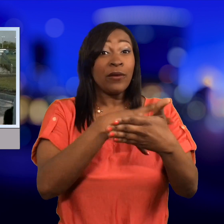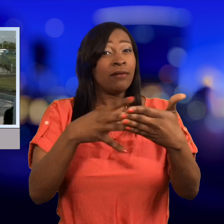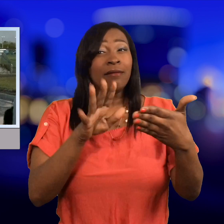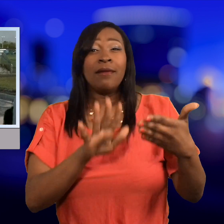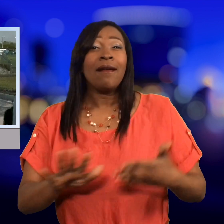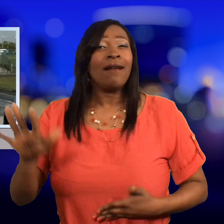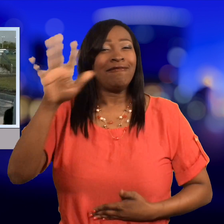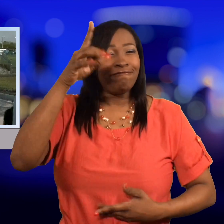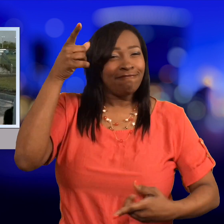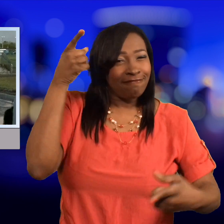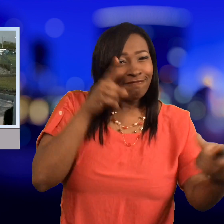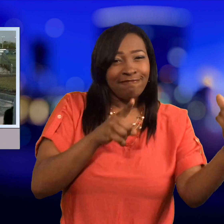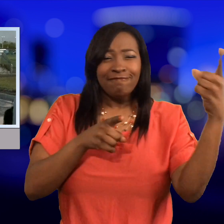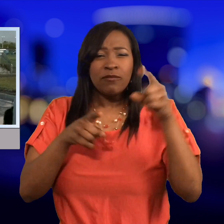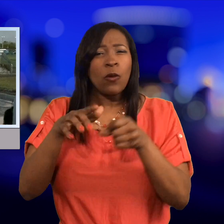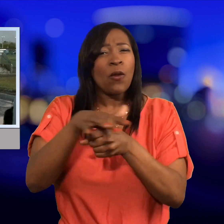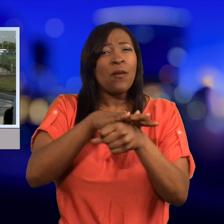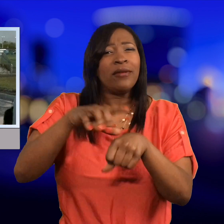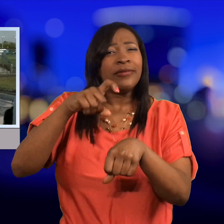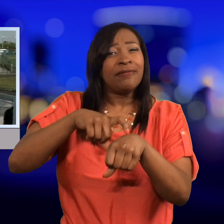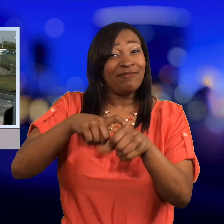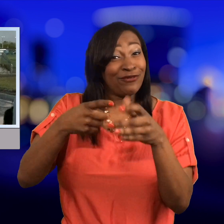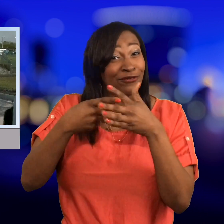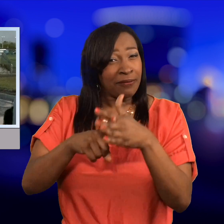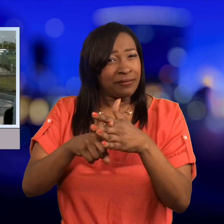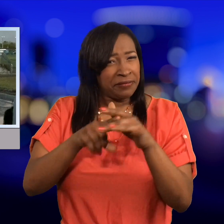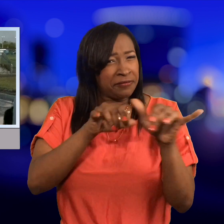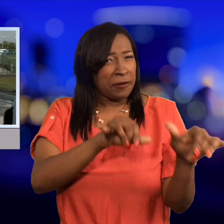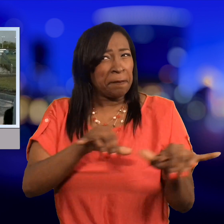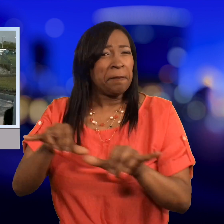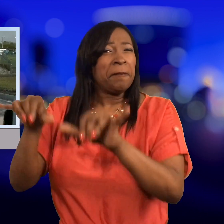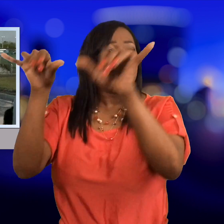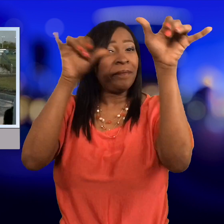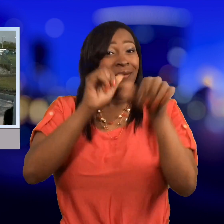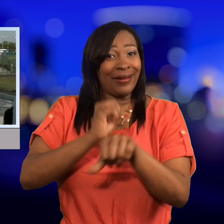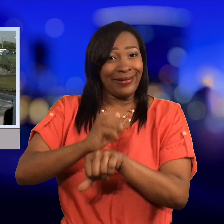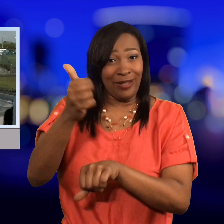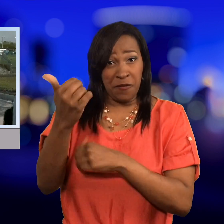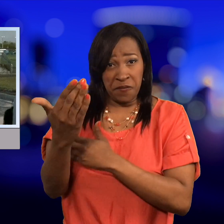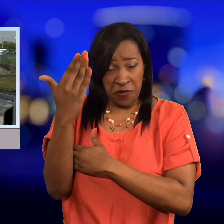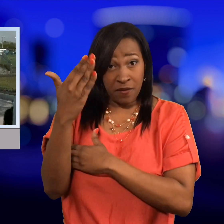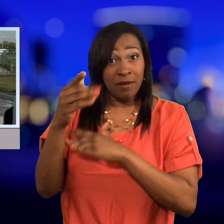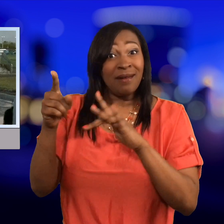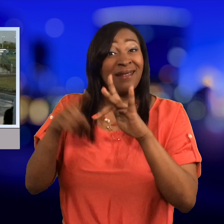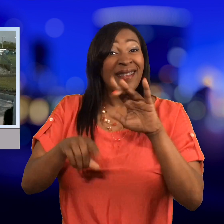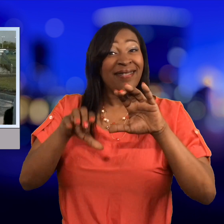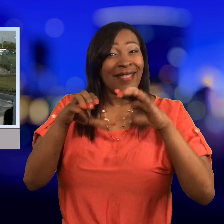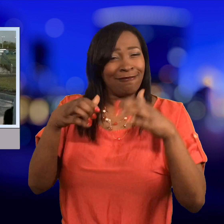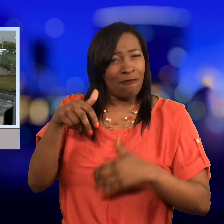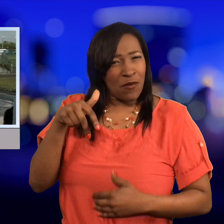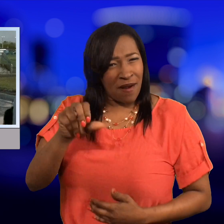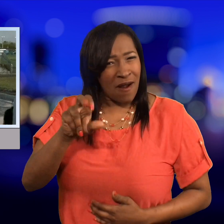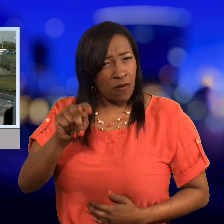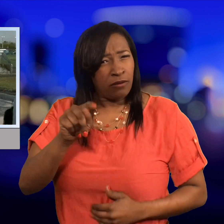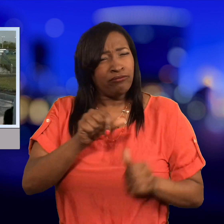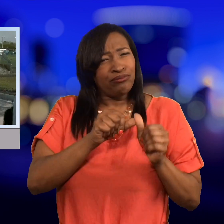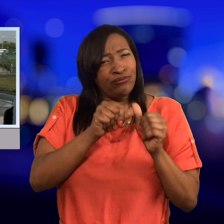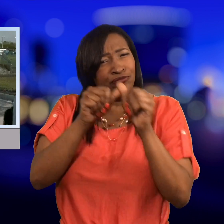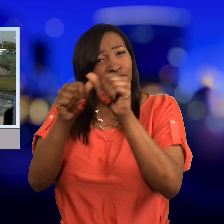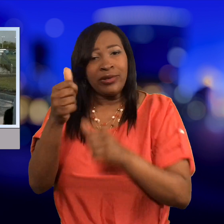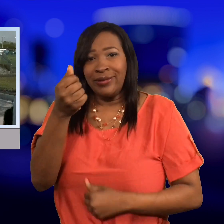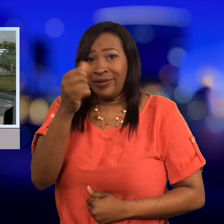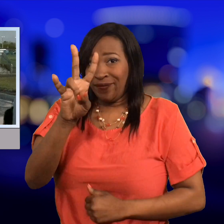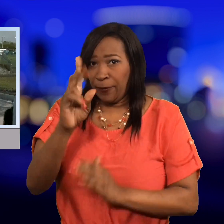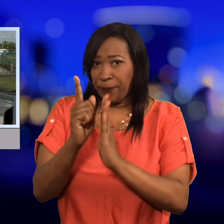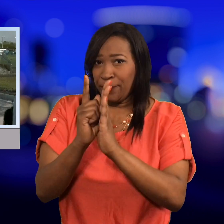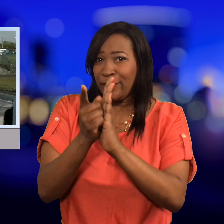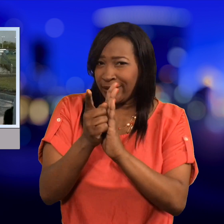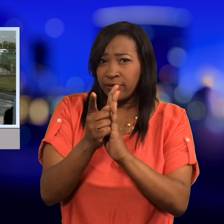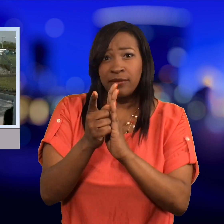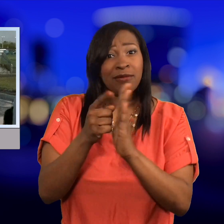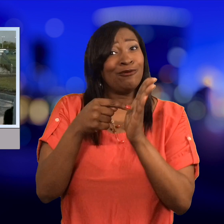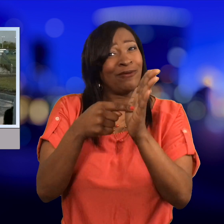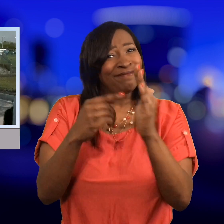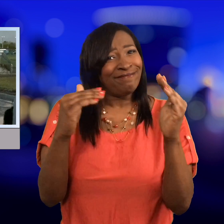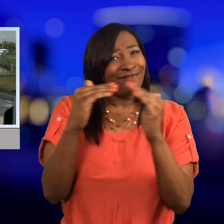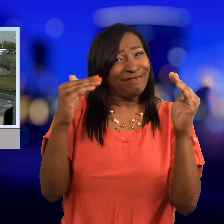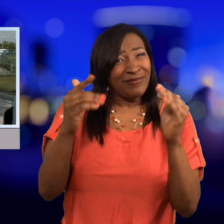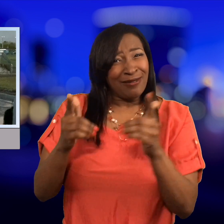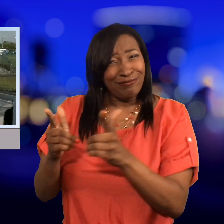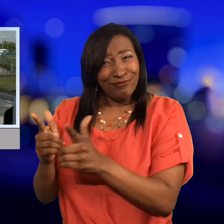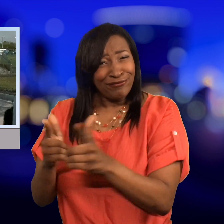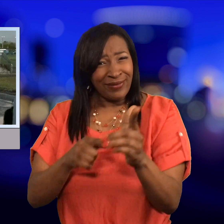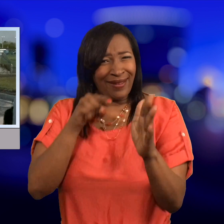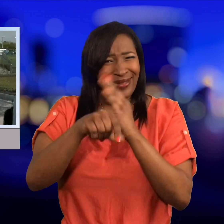It is scheduled for 10 AM local time and will last for 17 minutes to honor the lives of